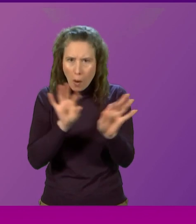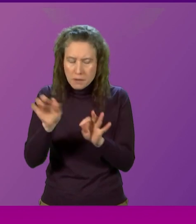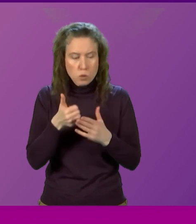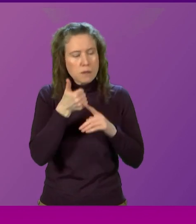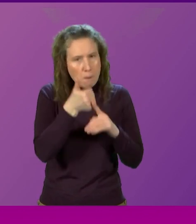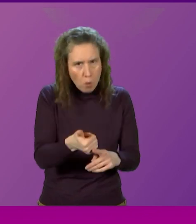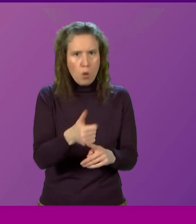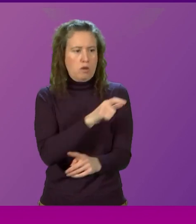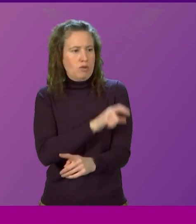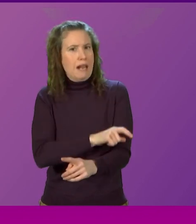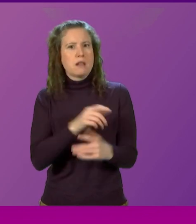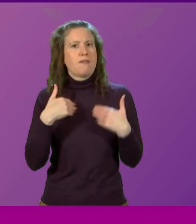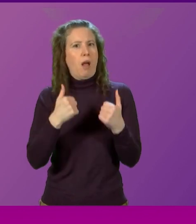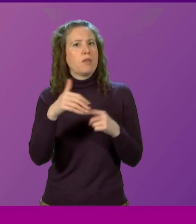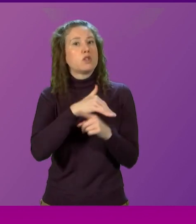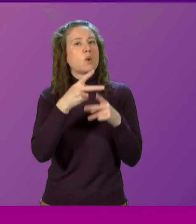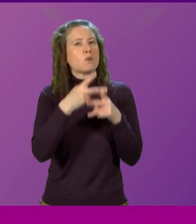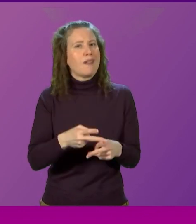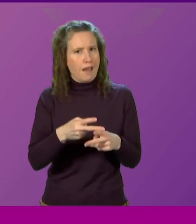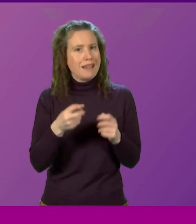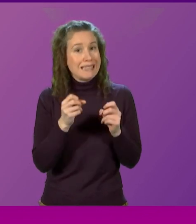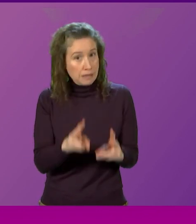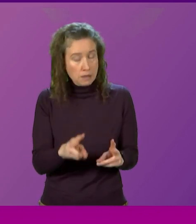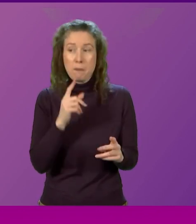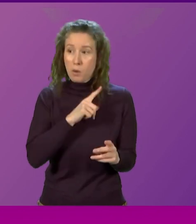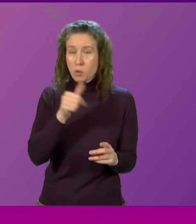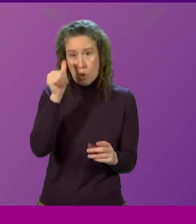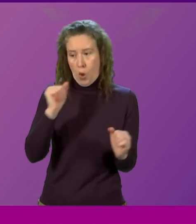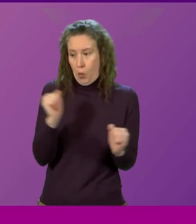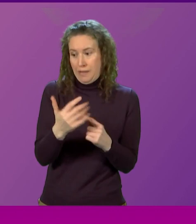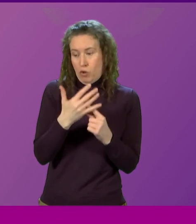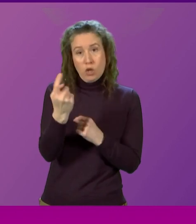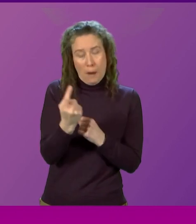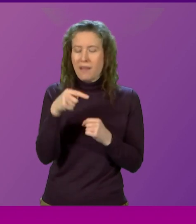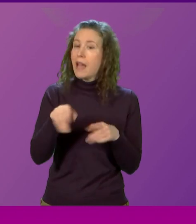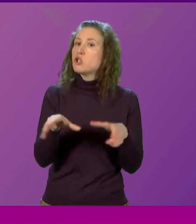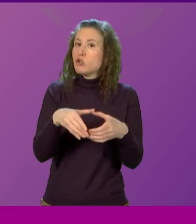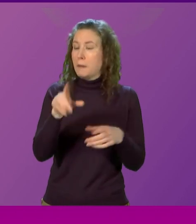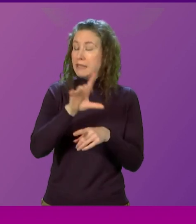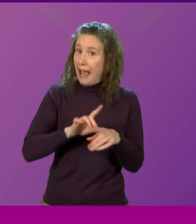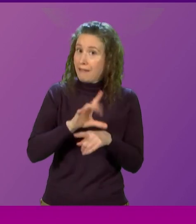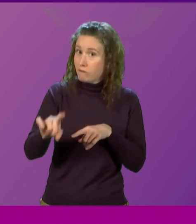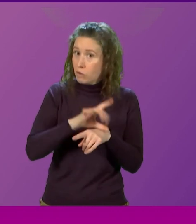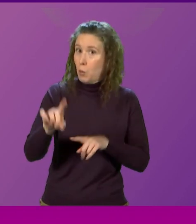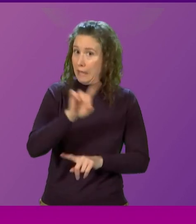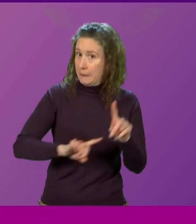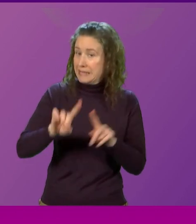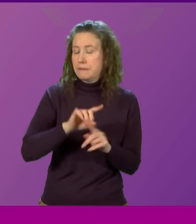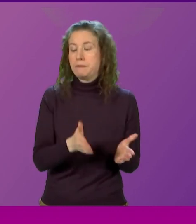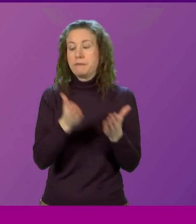the health and social care system. That group currently meets weekly.